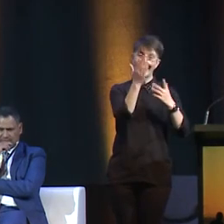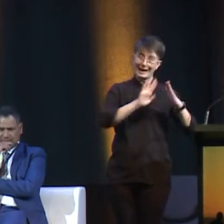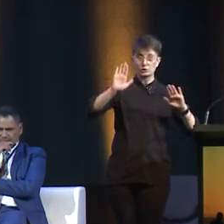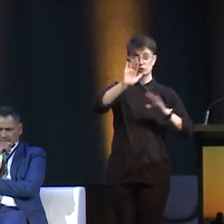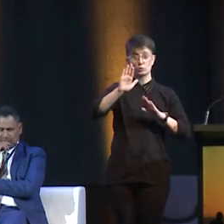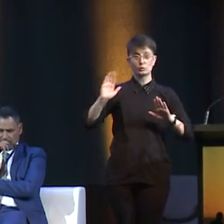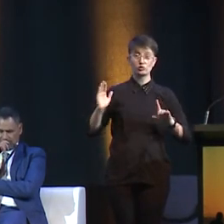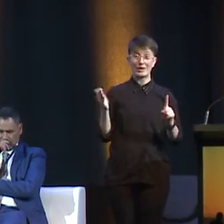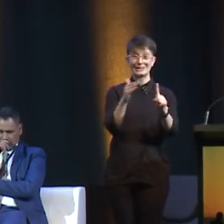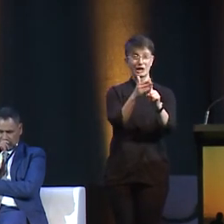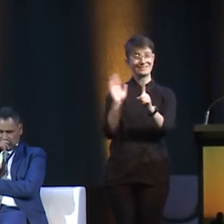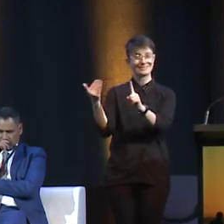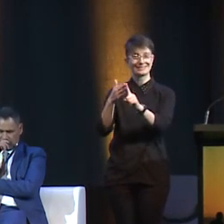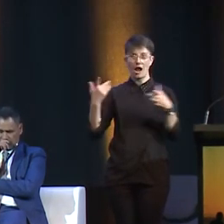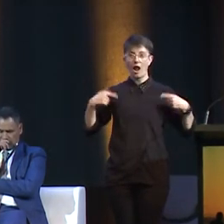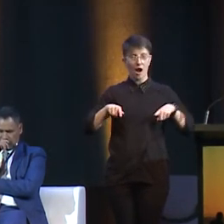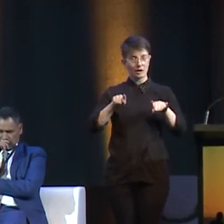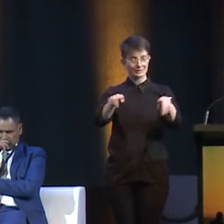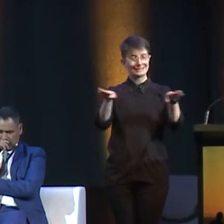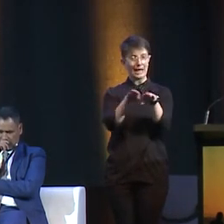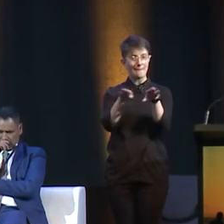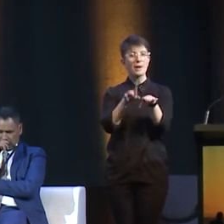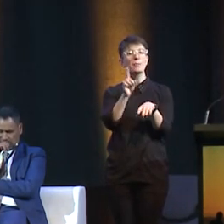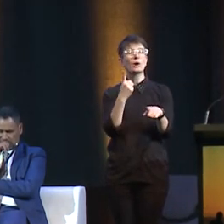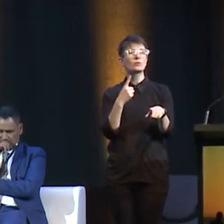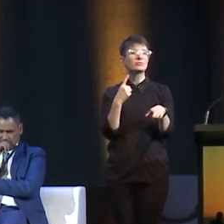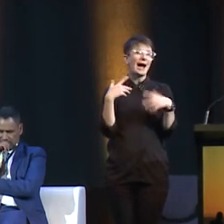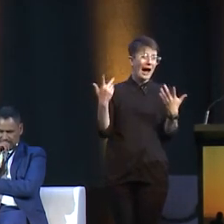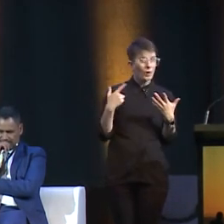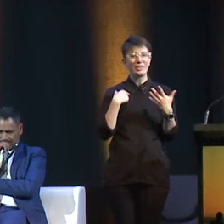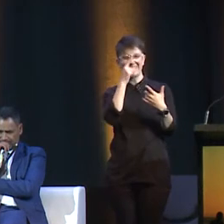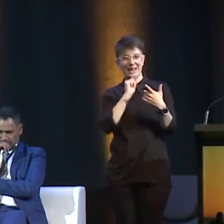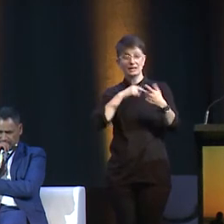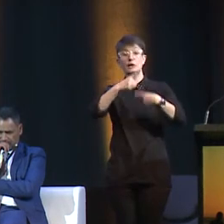successive governments, so Gus it seems a logical question for you to pick up. Gus: Yeah this is a really good question, it goes to my point earlier about the next